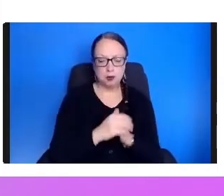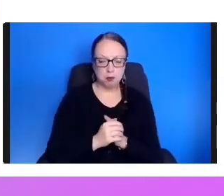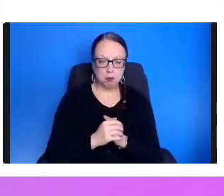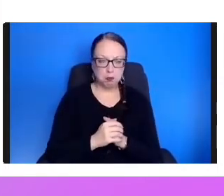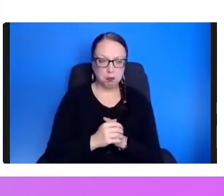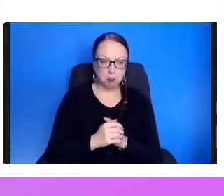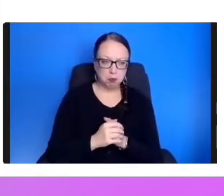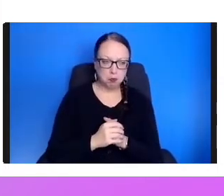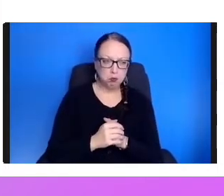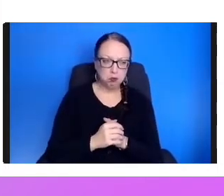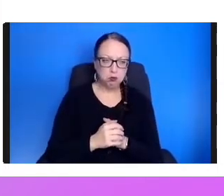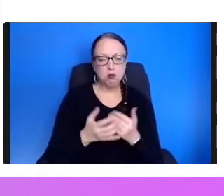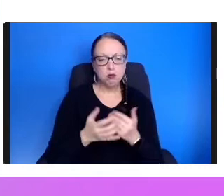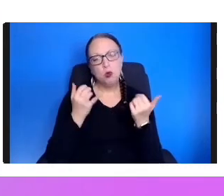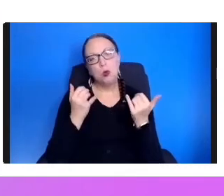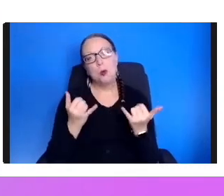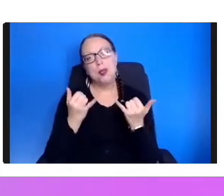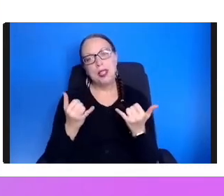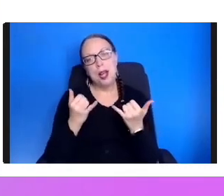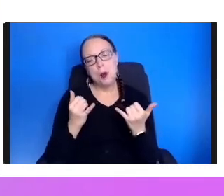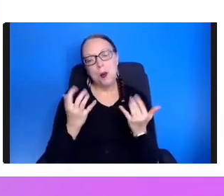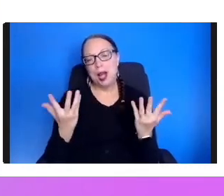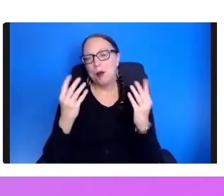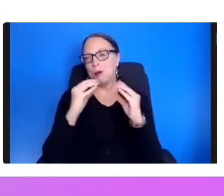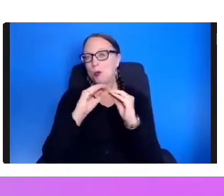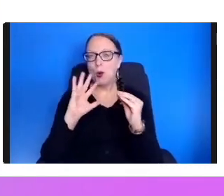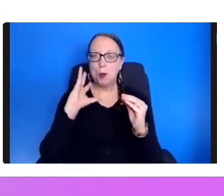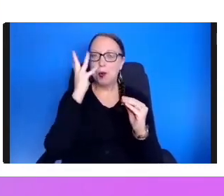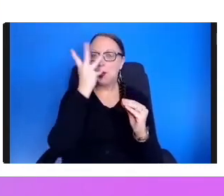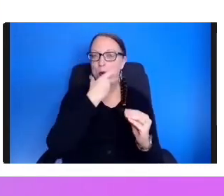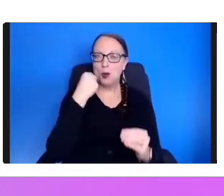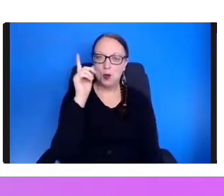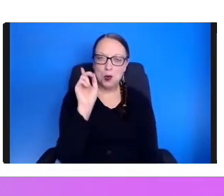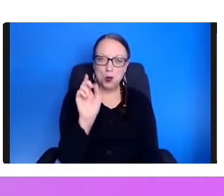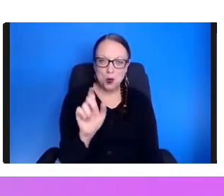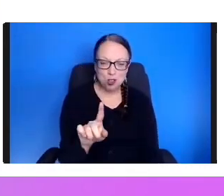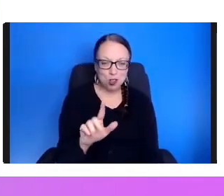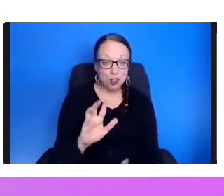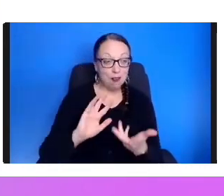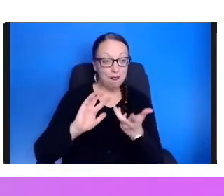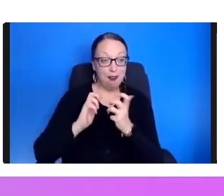So now we get to an even more beautiful question which is how do we design